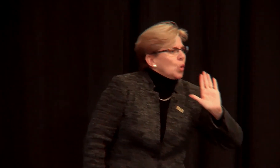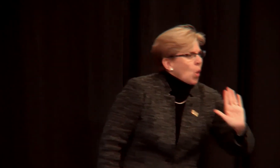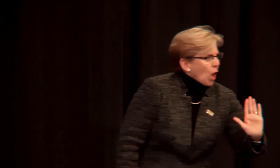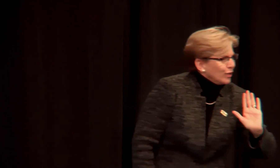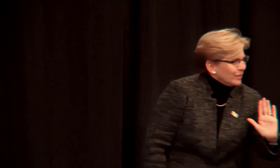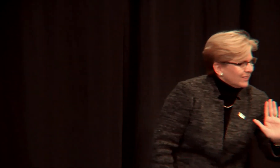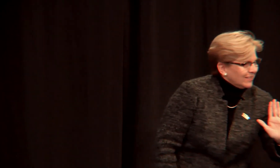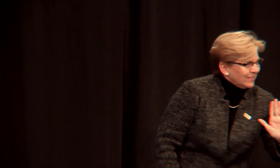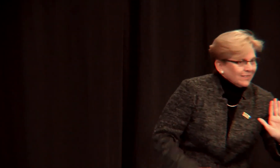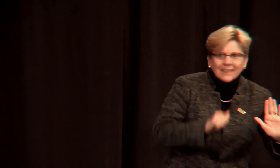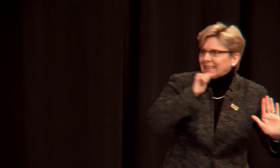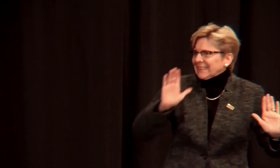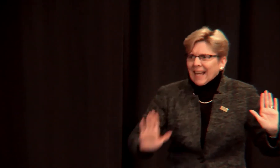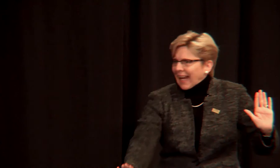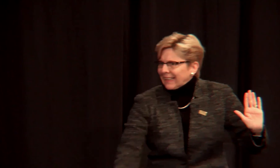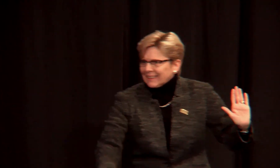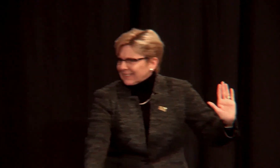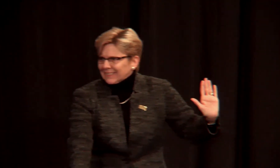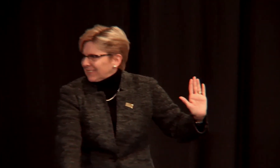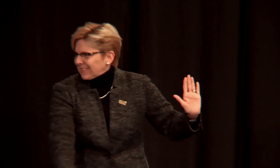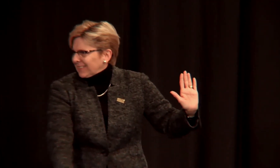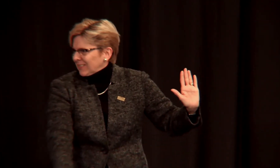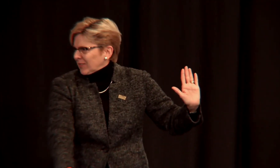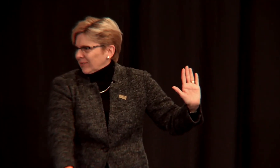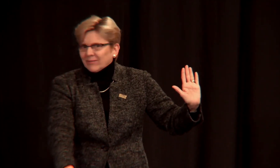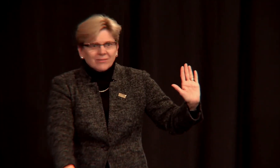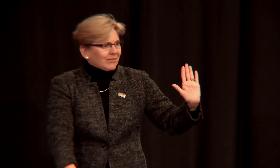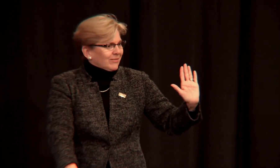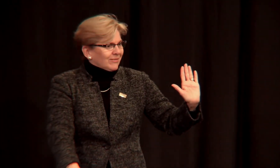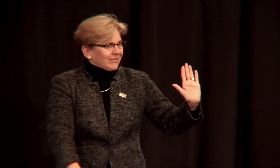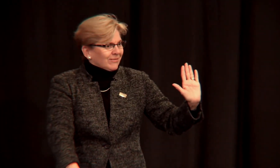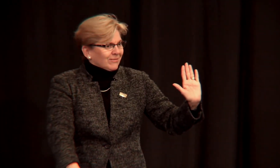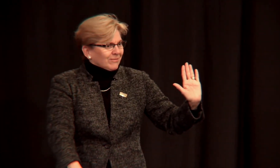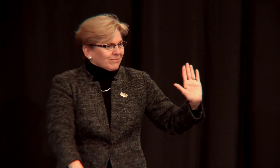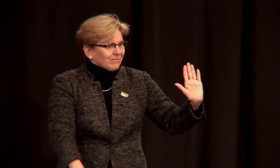is actually yours as a parent, not his as a child.